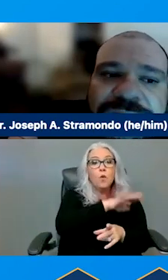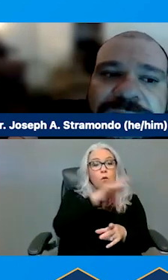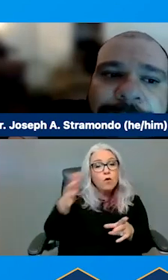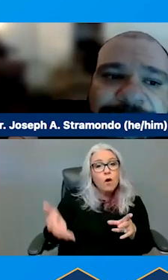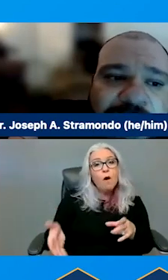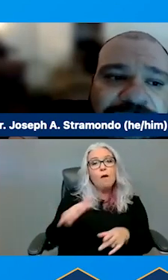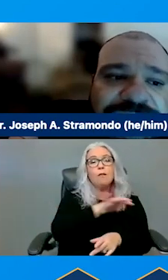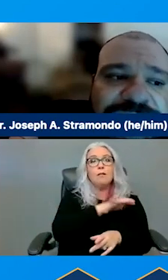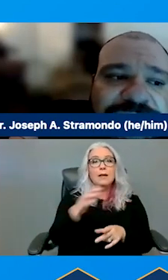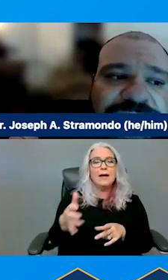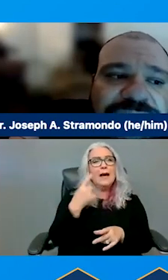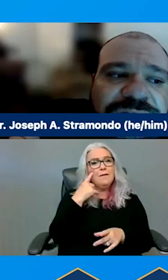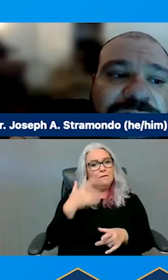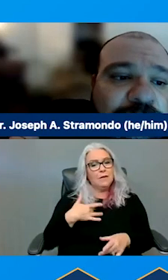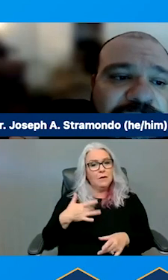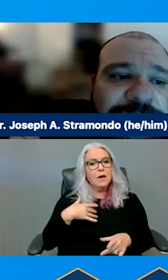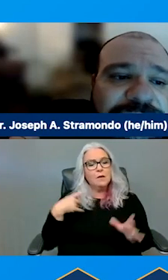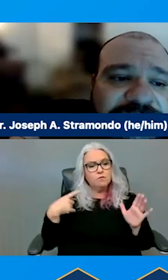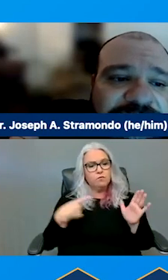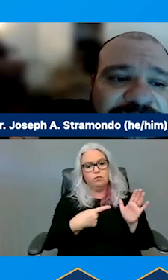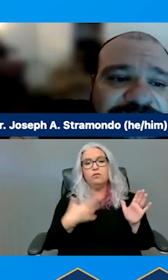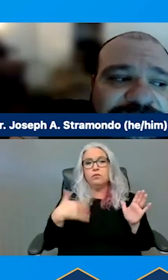about our moral obligations